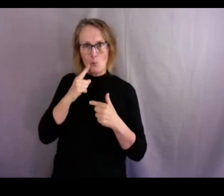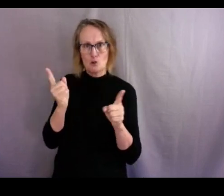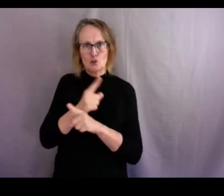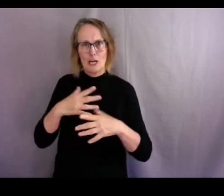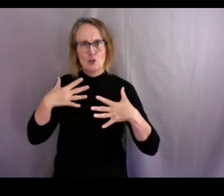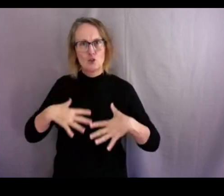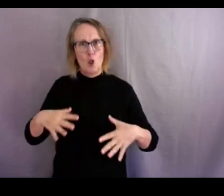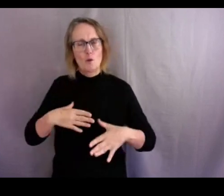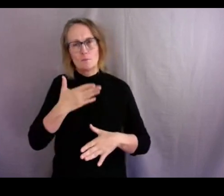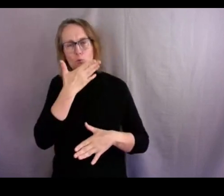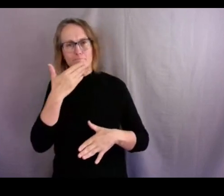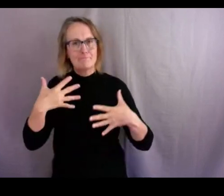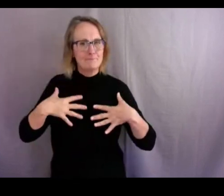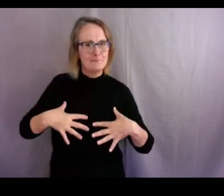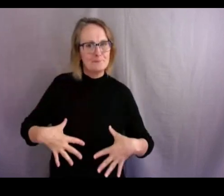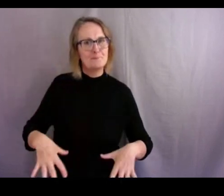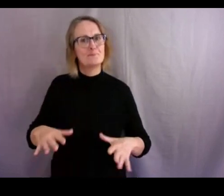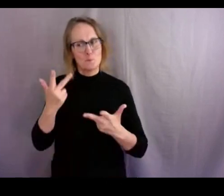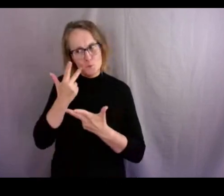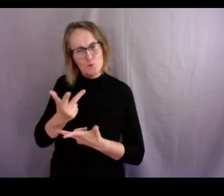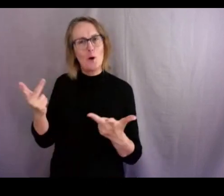as she wishes to be represented.